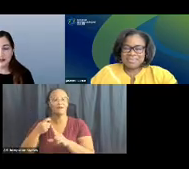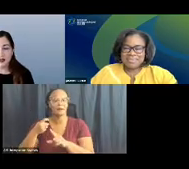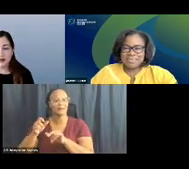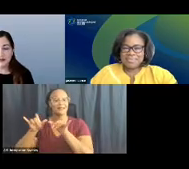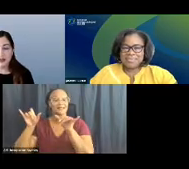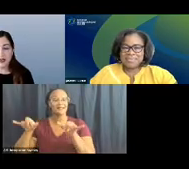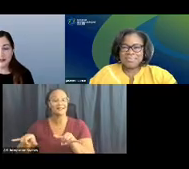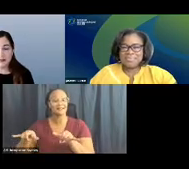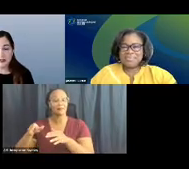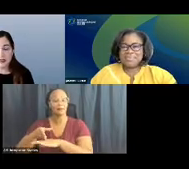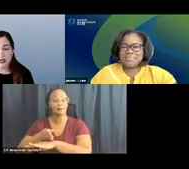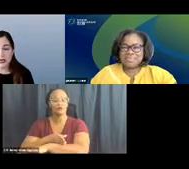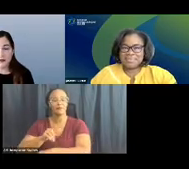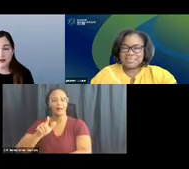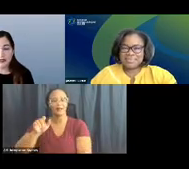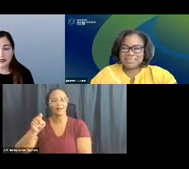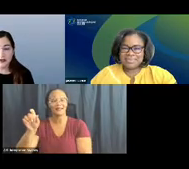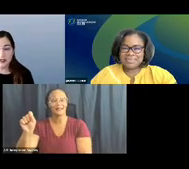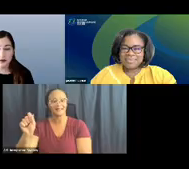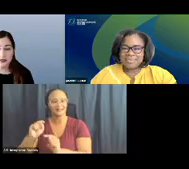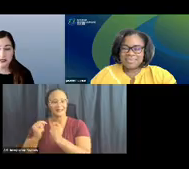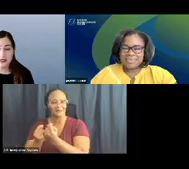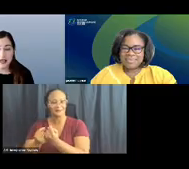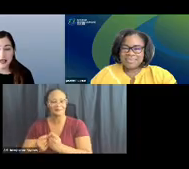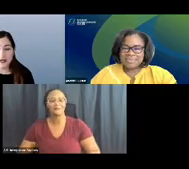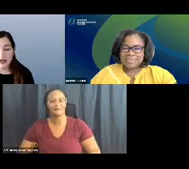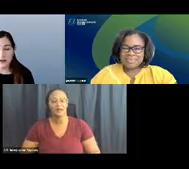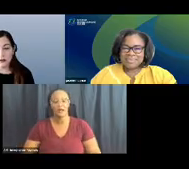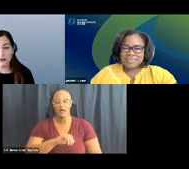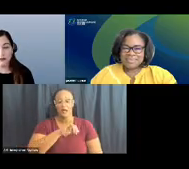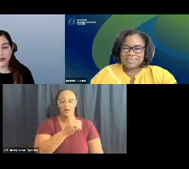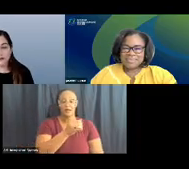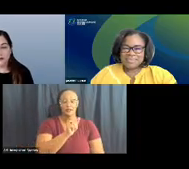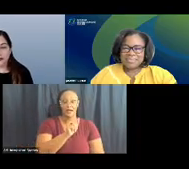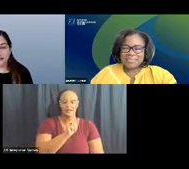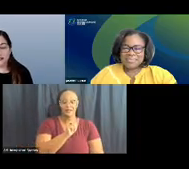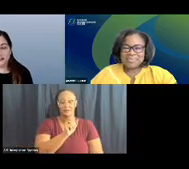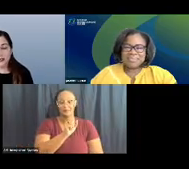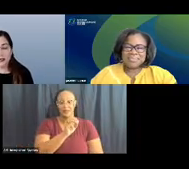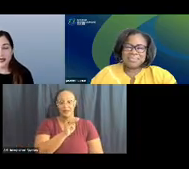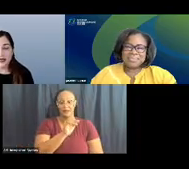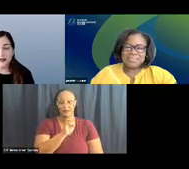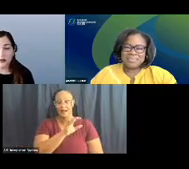development of the SPPI related resources and other improvement efforts. And today,